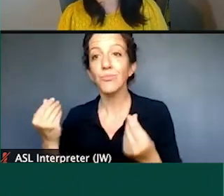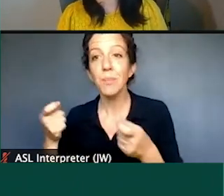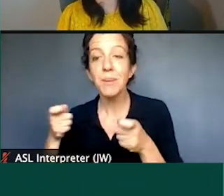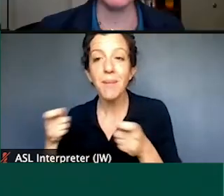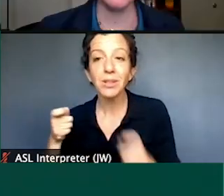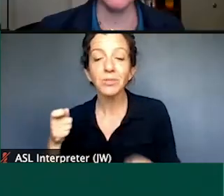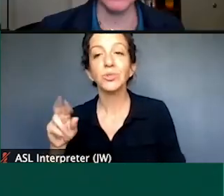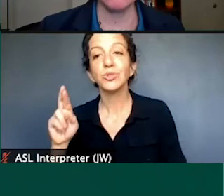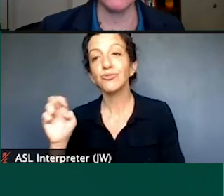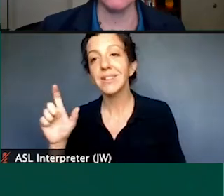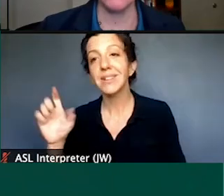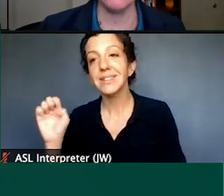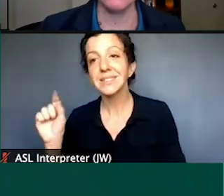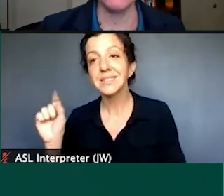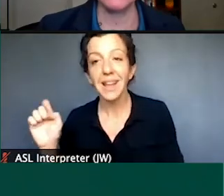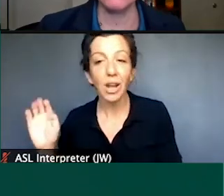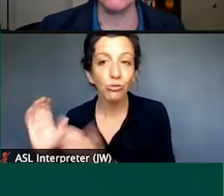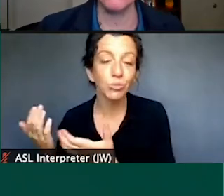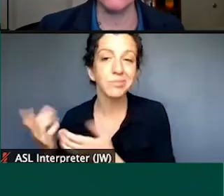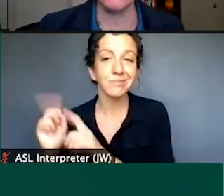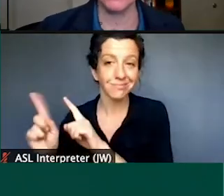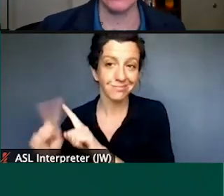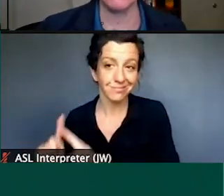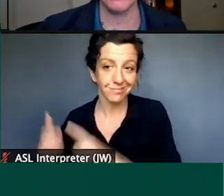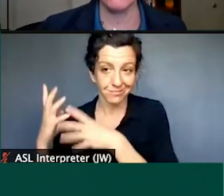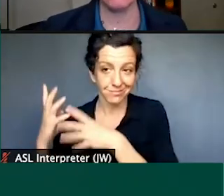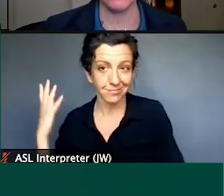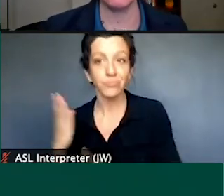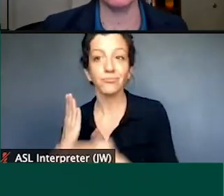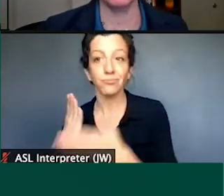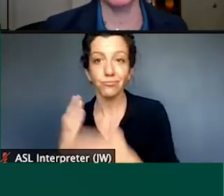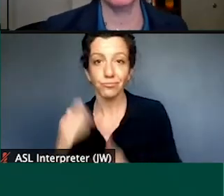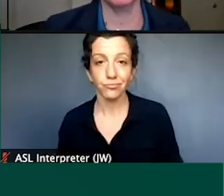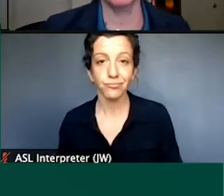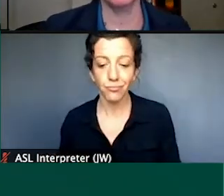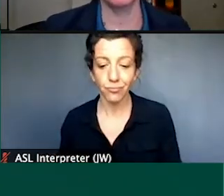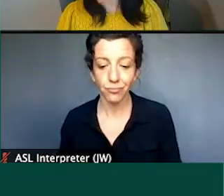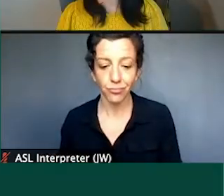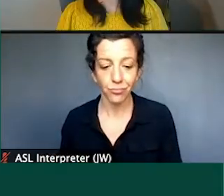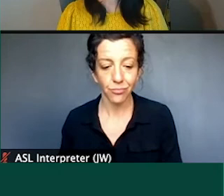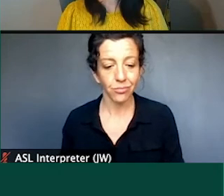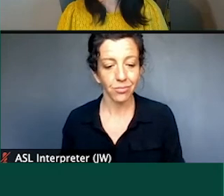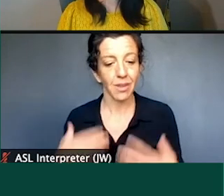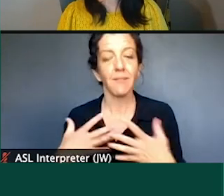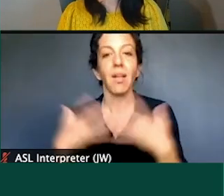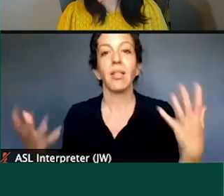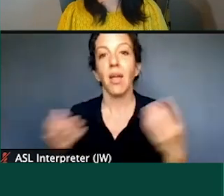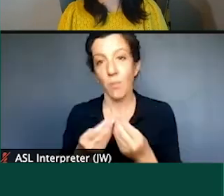So if there was new housing for the first 15 years, this would not apply. Is that right? That's correct. So under current law, you can't have it